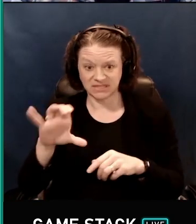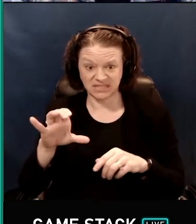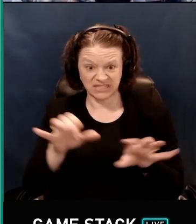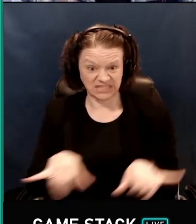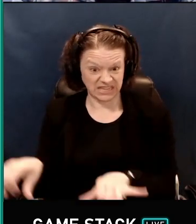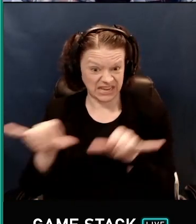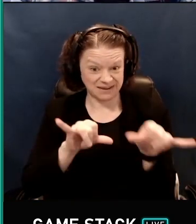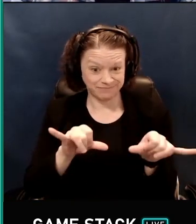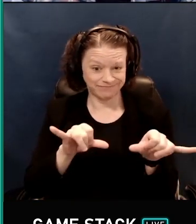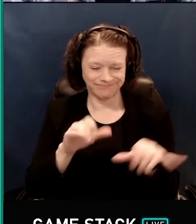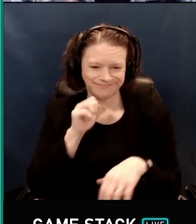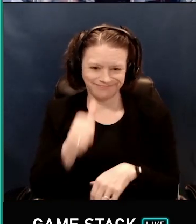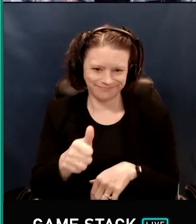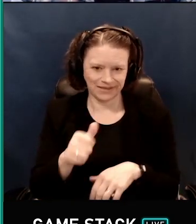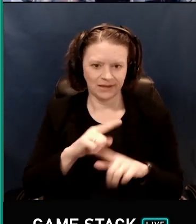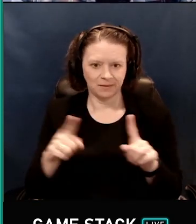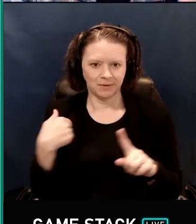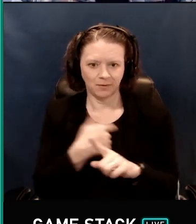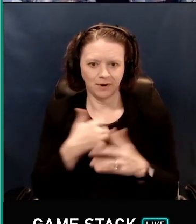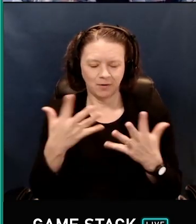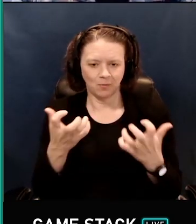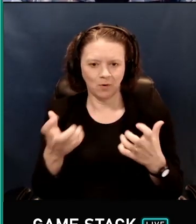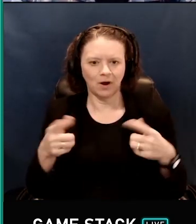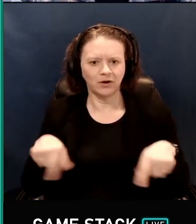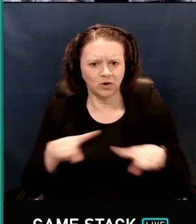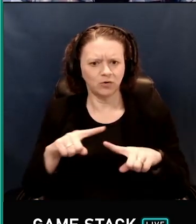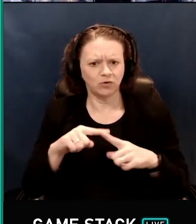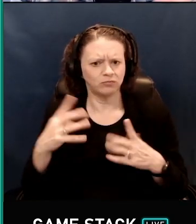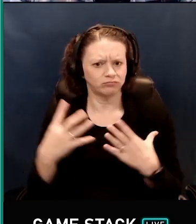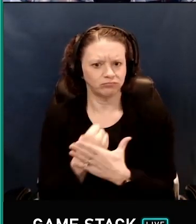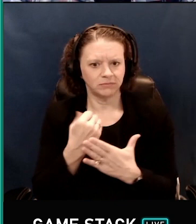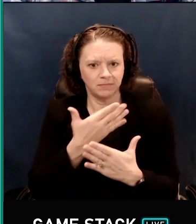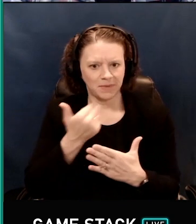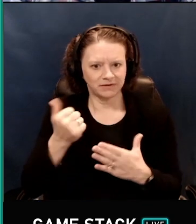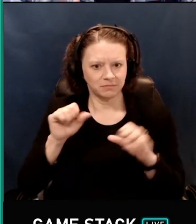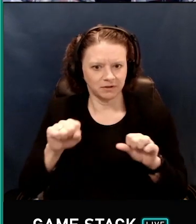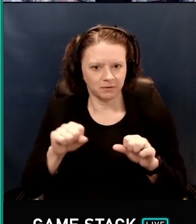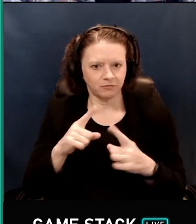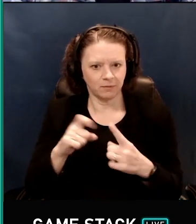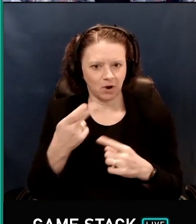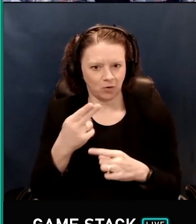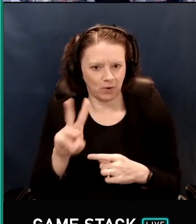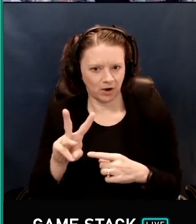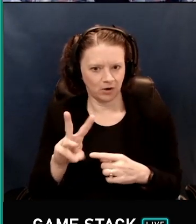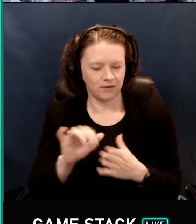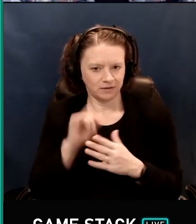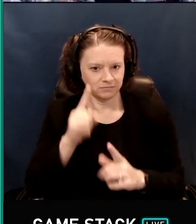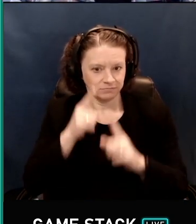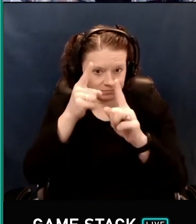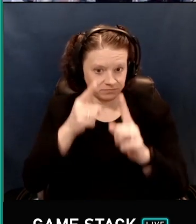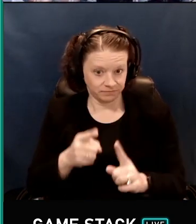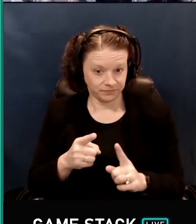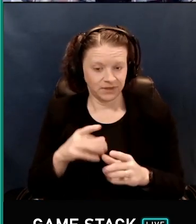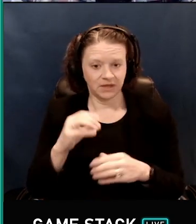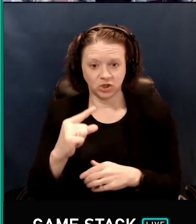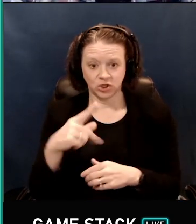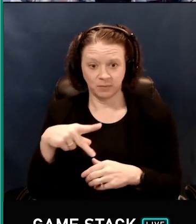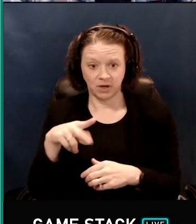most out of the available hardware, and that's what these features aim to do. Couple of examples, new GPU adds in feature, gamers upgrade.